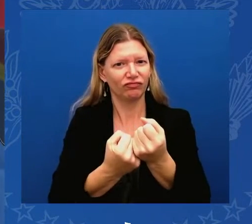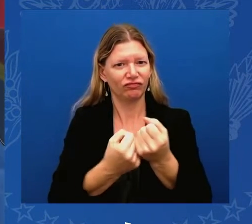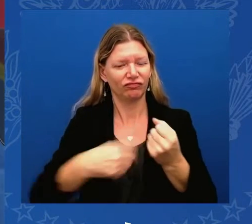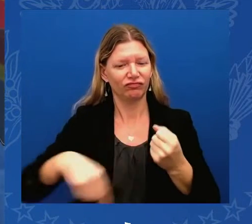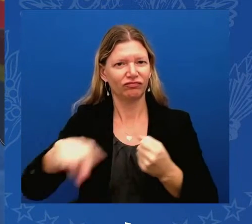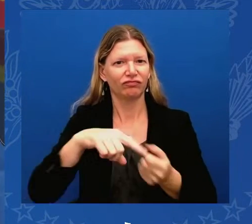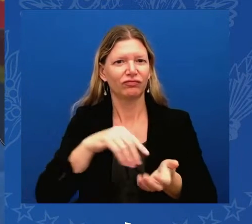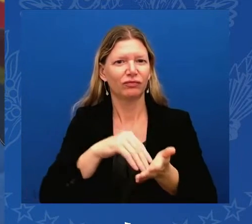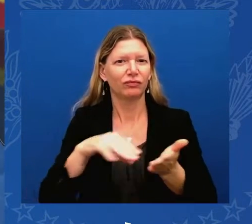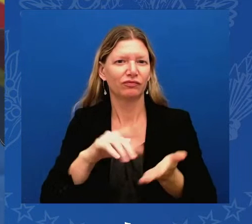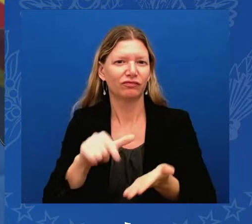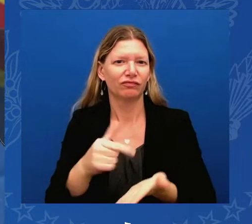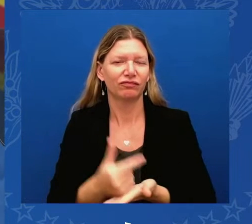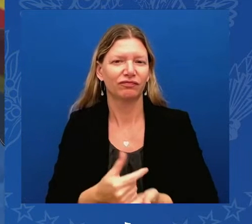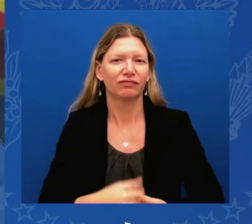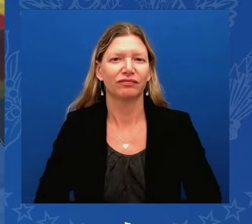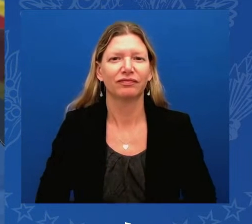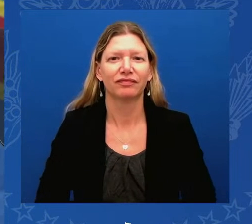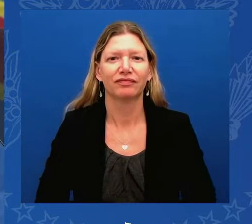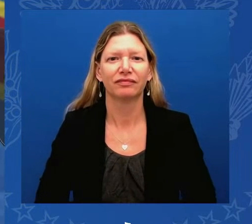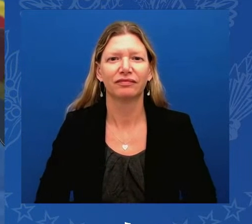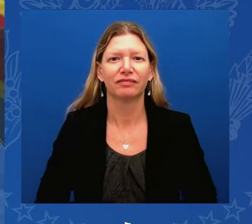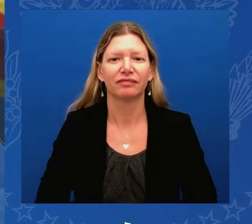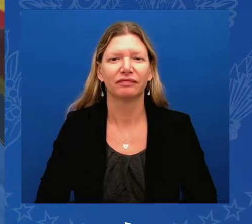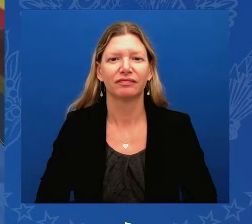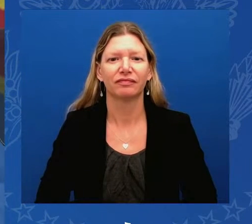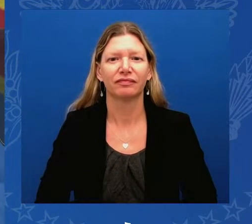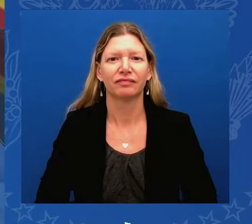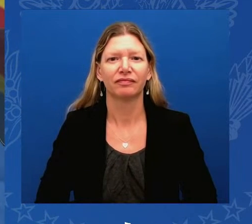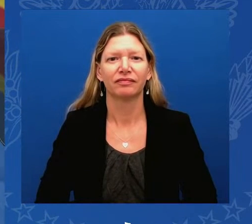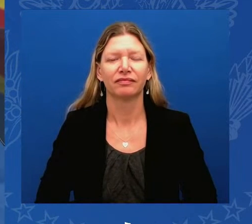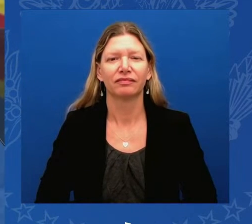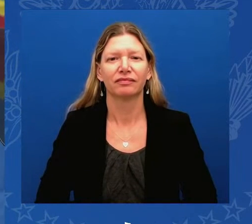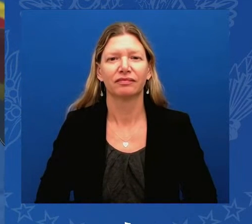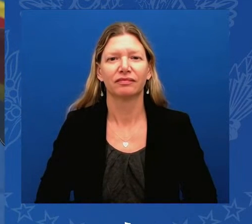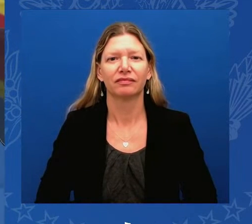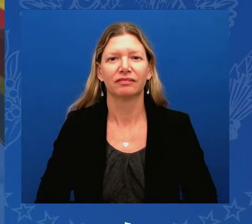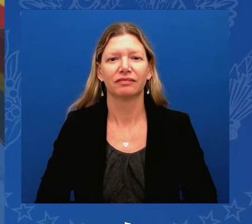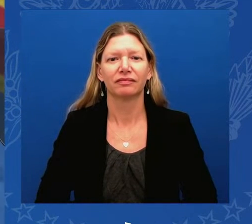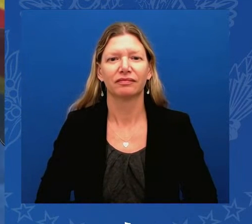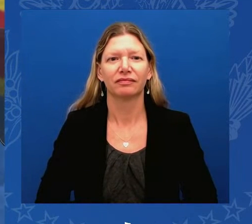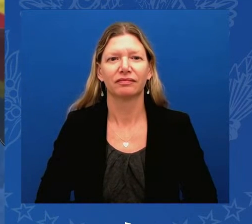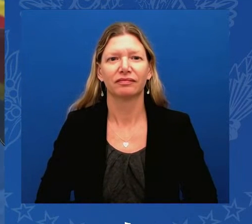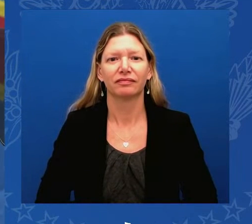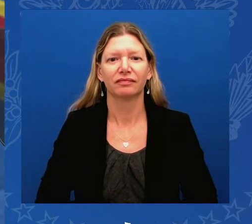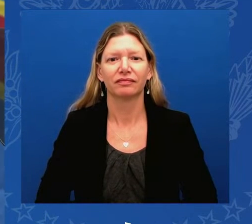And that is not hyperbole. A lot of you, like my family, had to make significant sacrifices